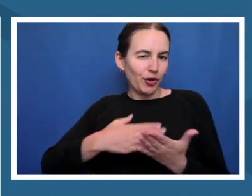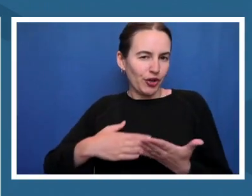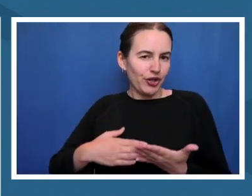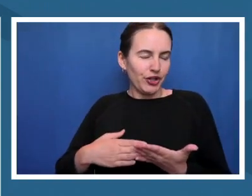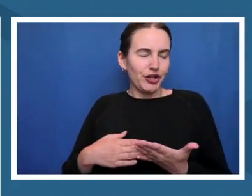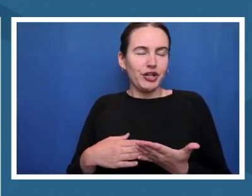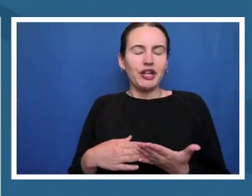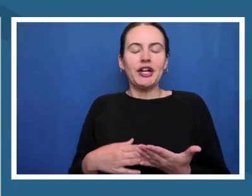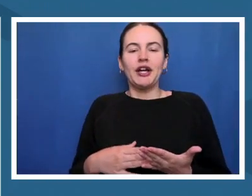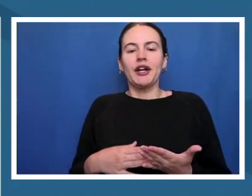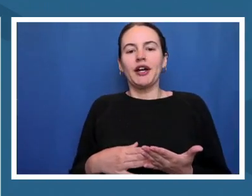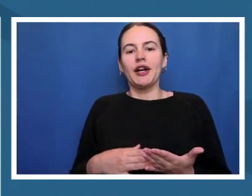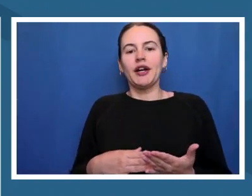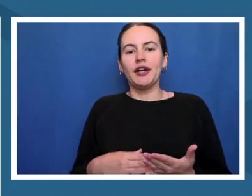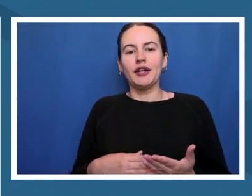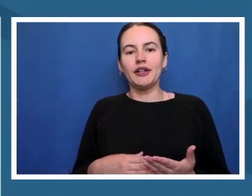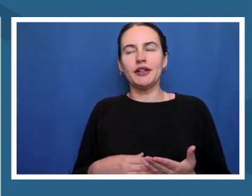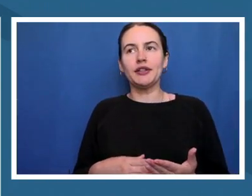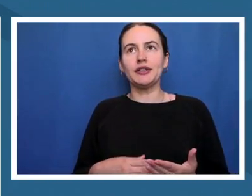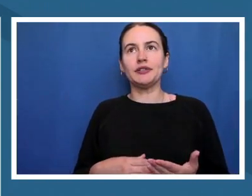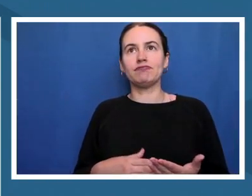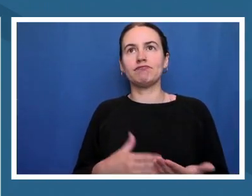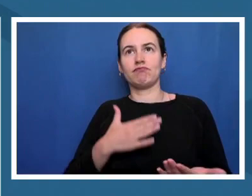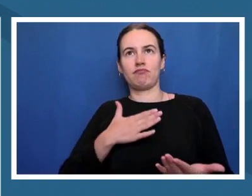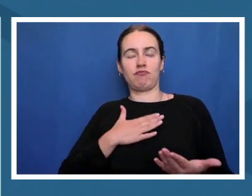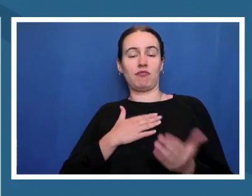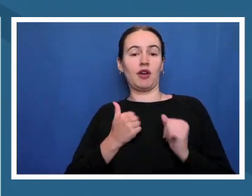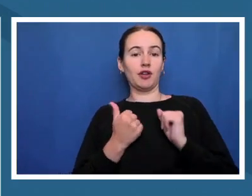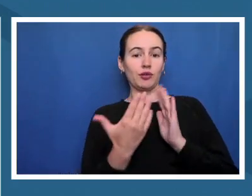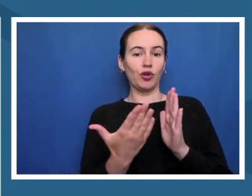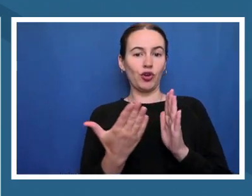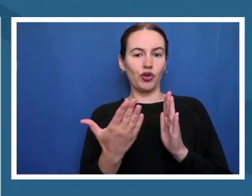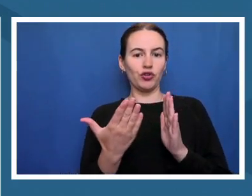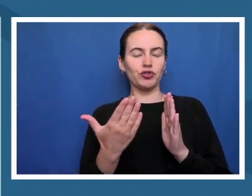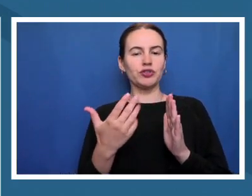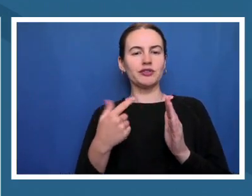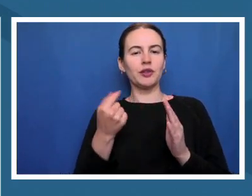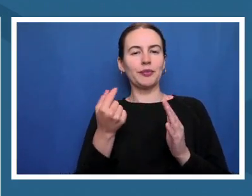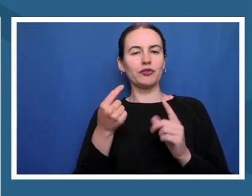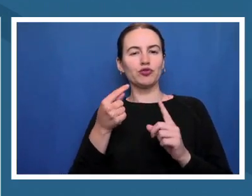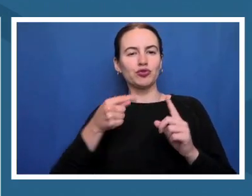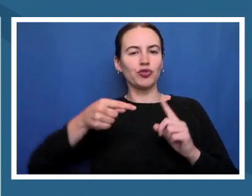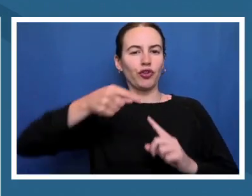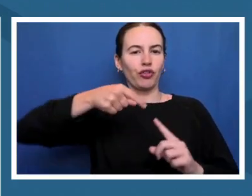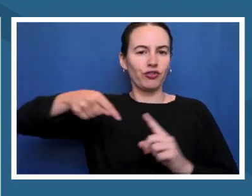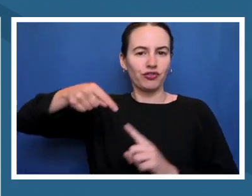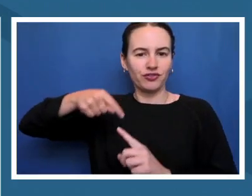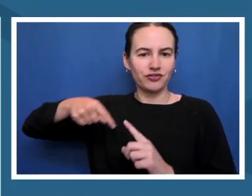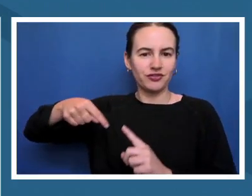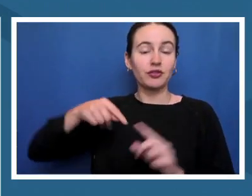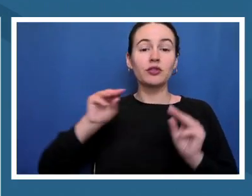what i try to do when i do it is you circulate around